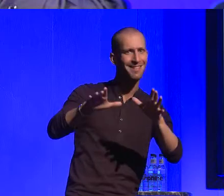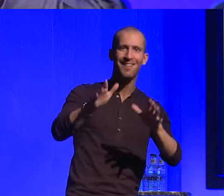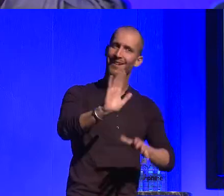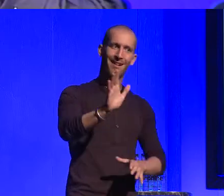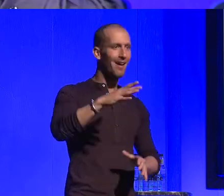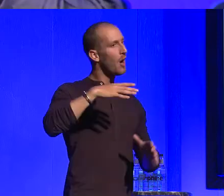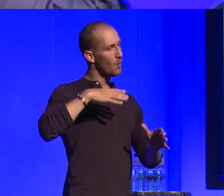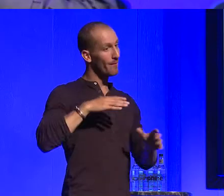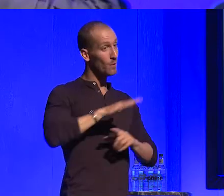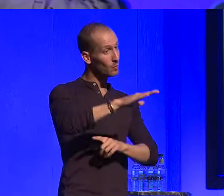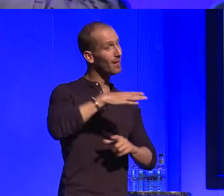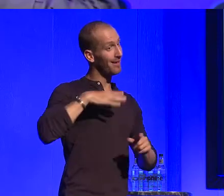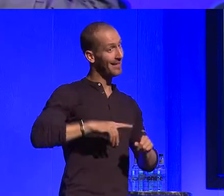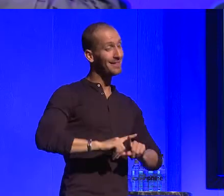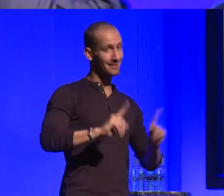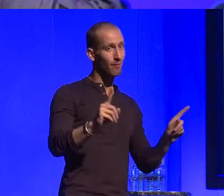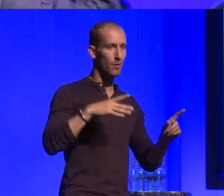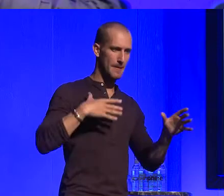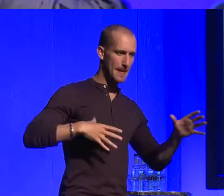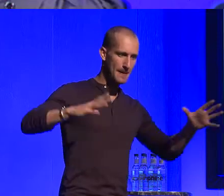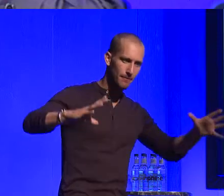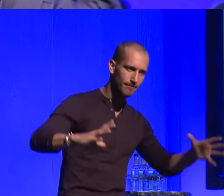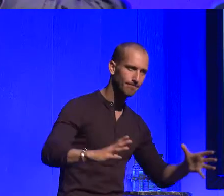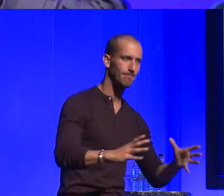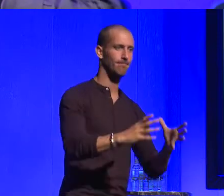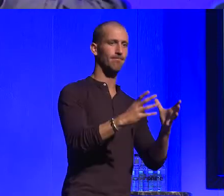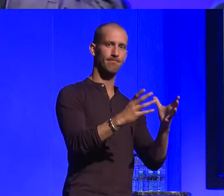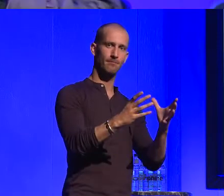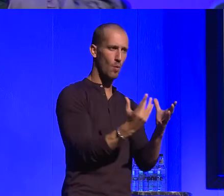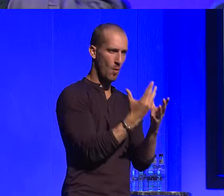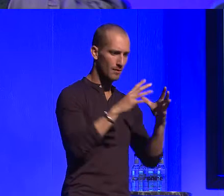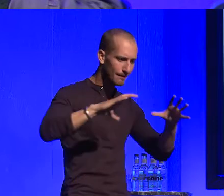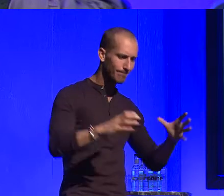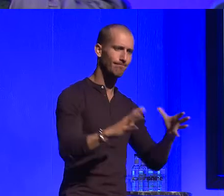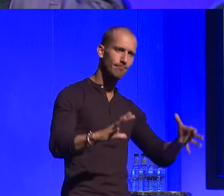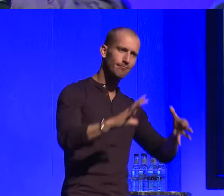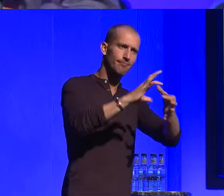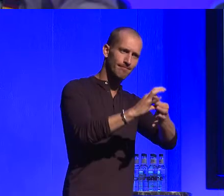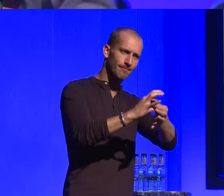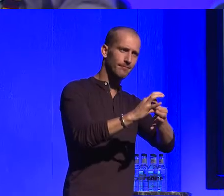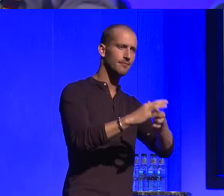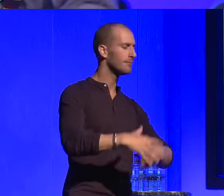understand what is going on within service and with the people that are in those services. Paula.